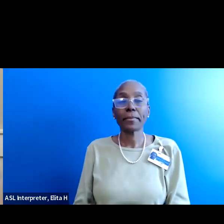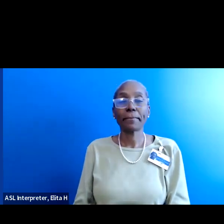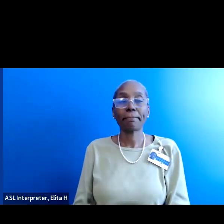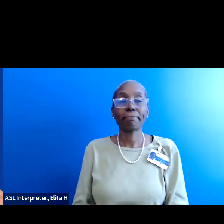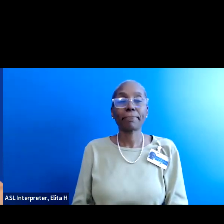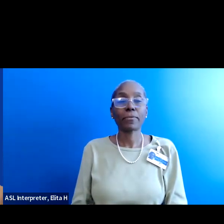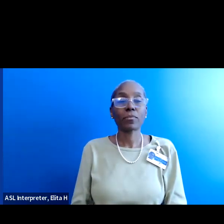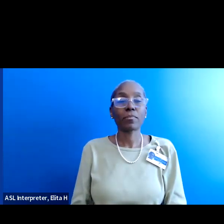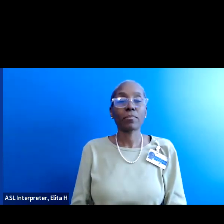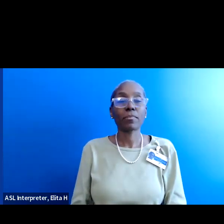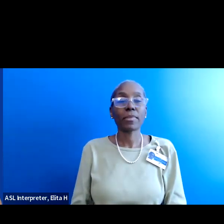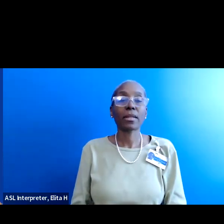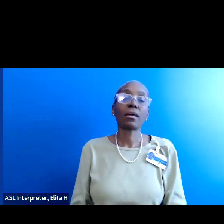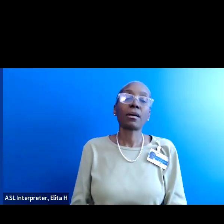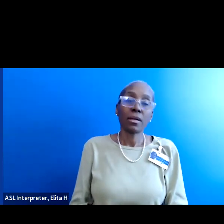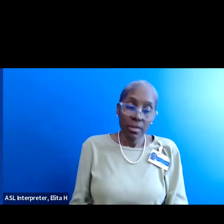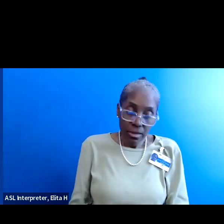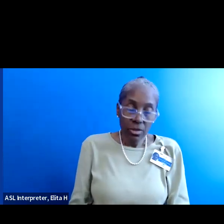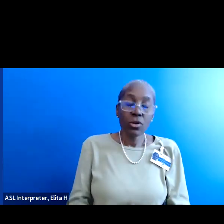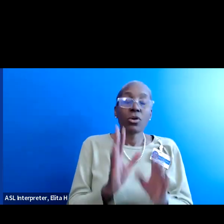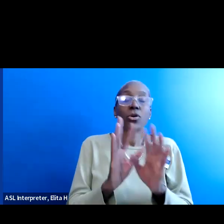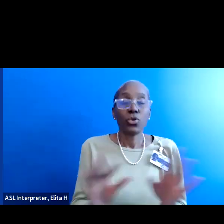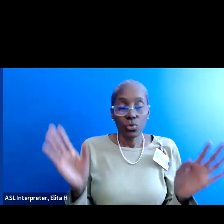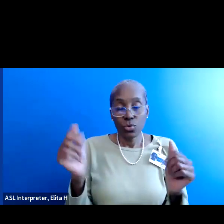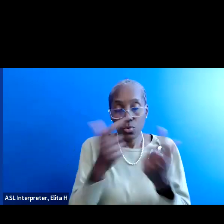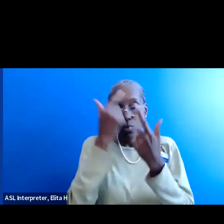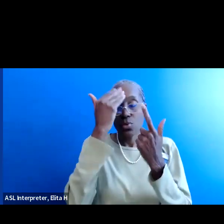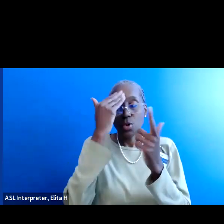As you all know, communication is really important, and it's important